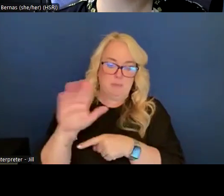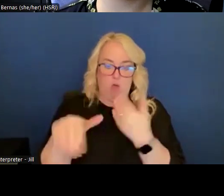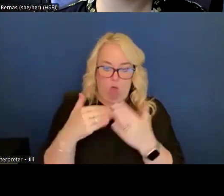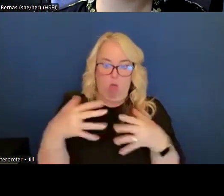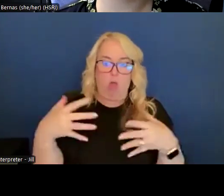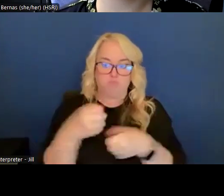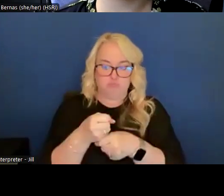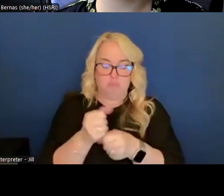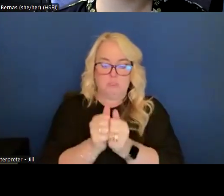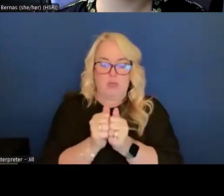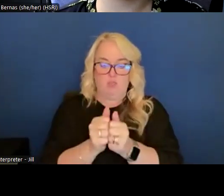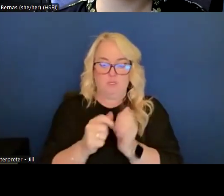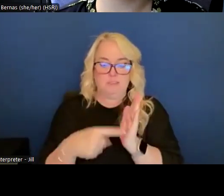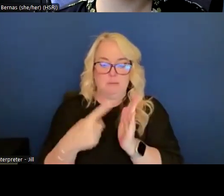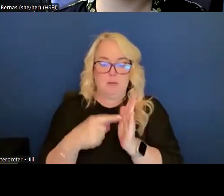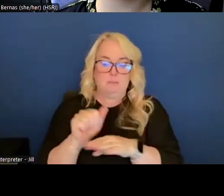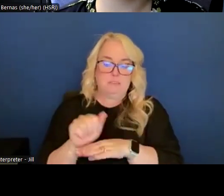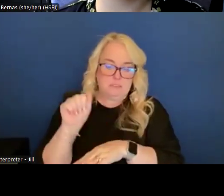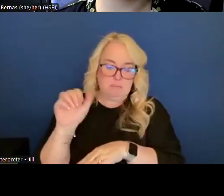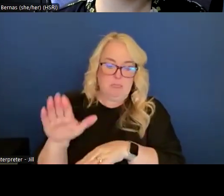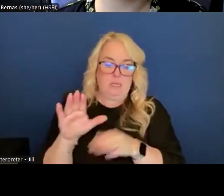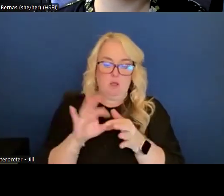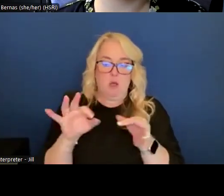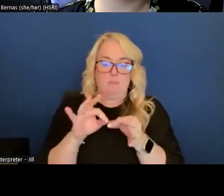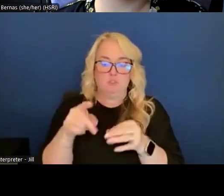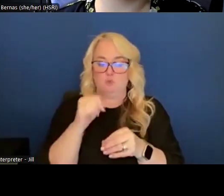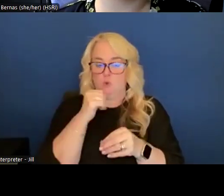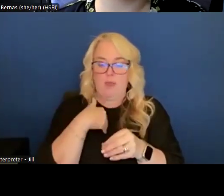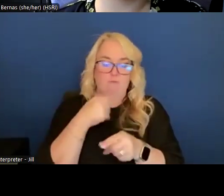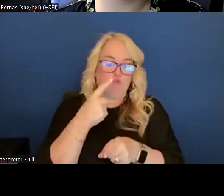submitting comments, if you don't have the right email address, can be difficult.